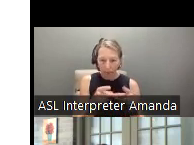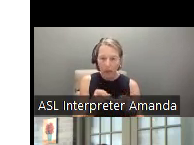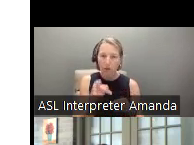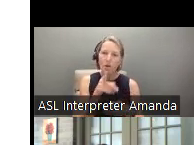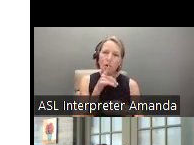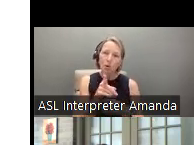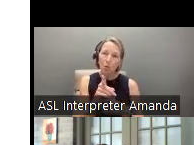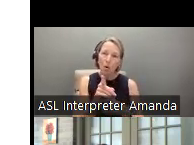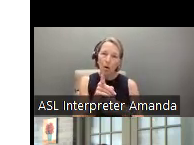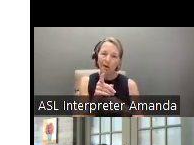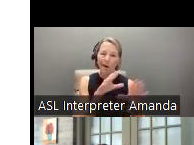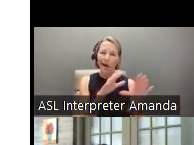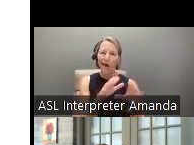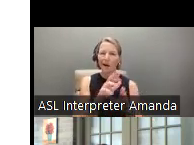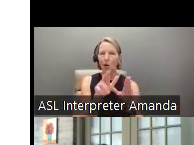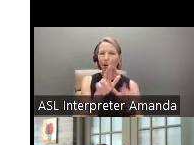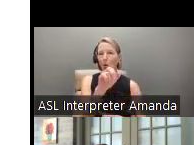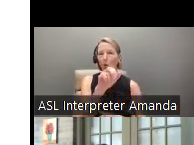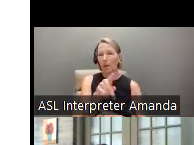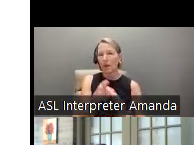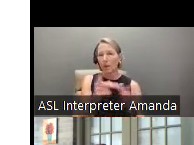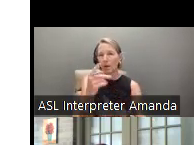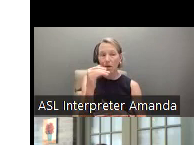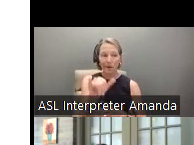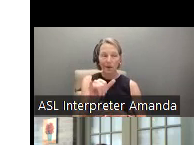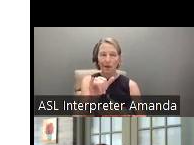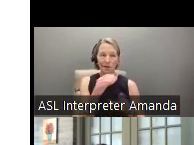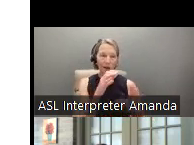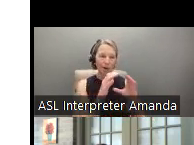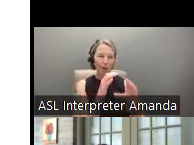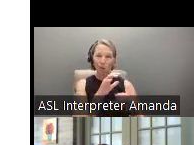um acting as the representative payee for is there a communication system that you have set